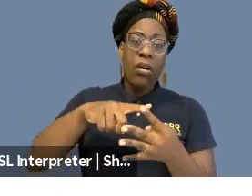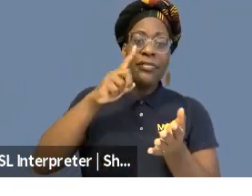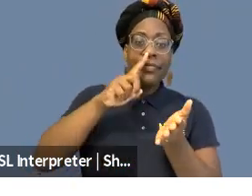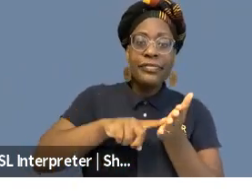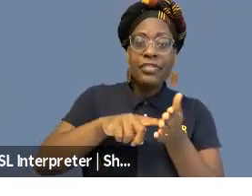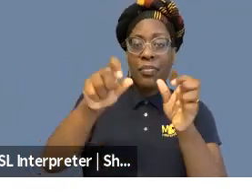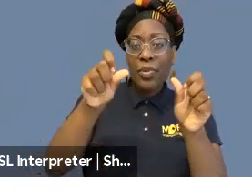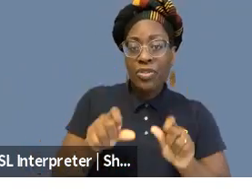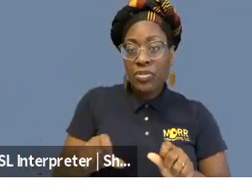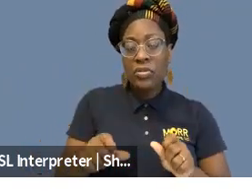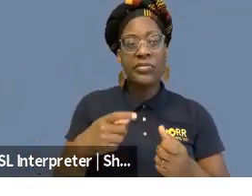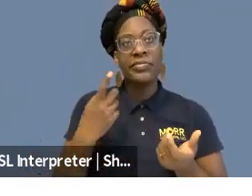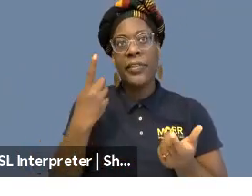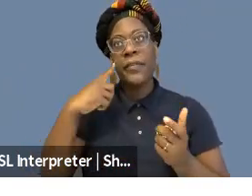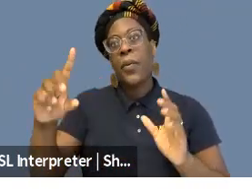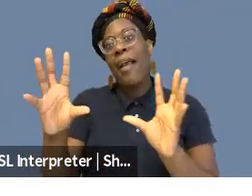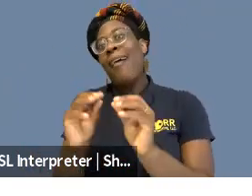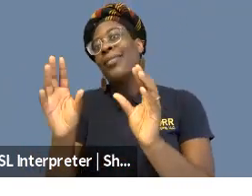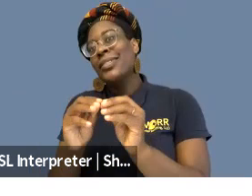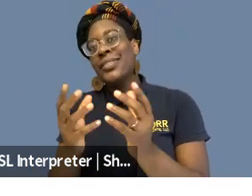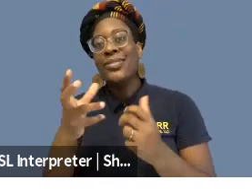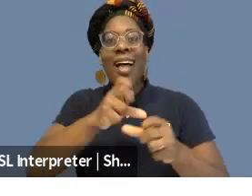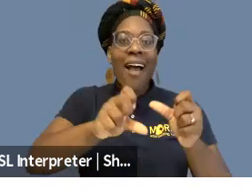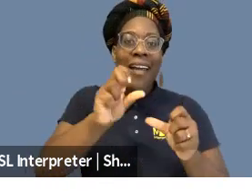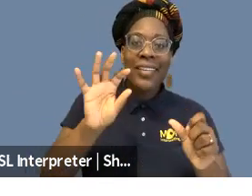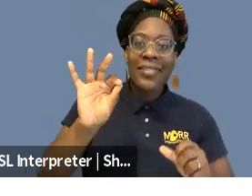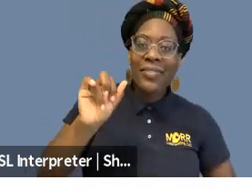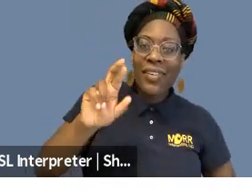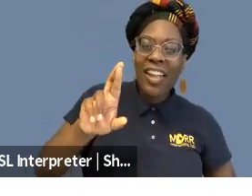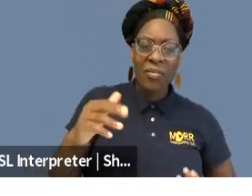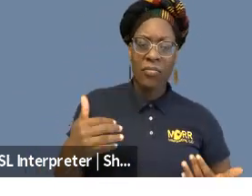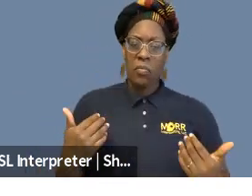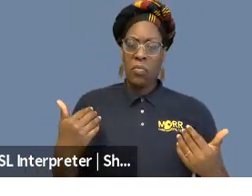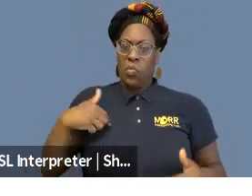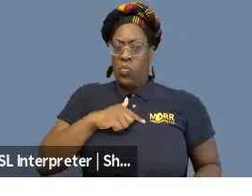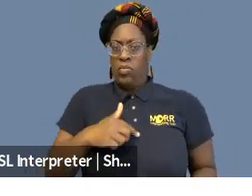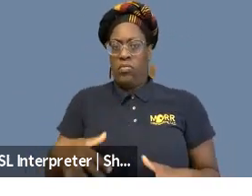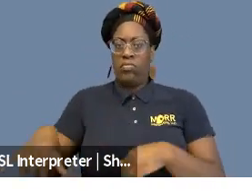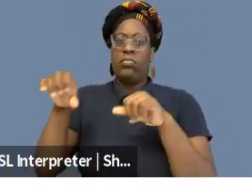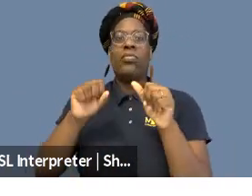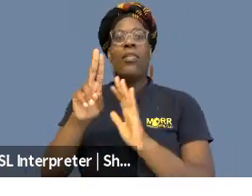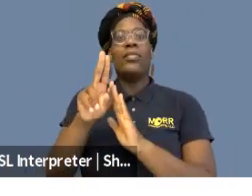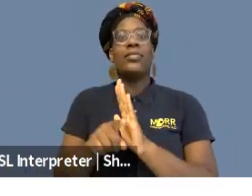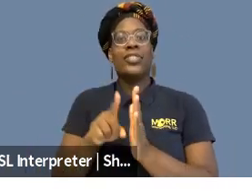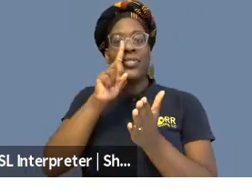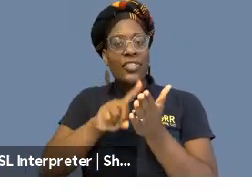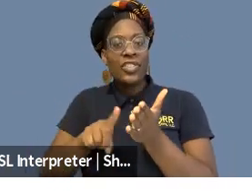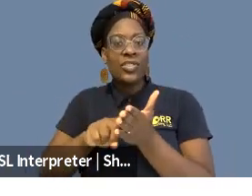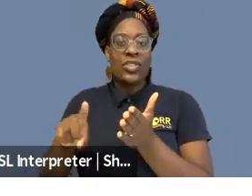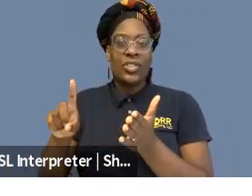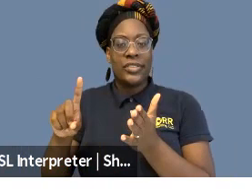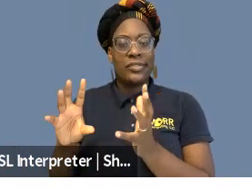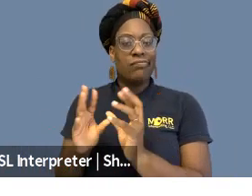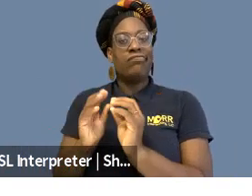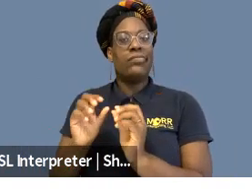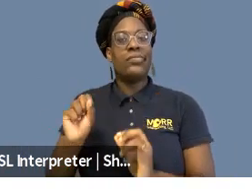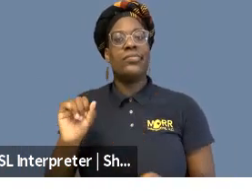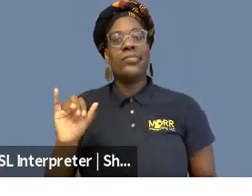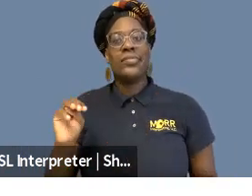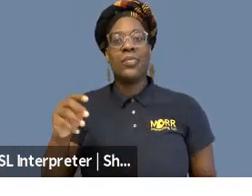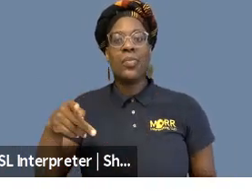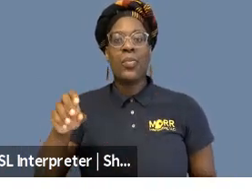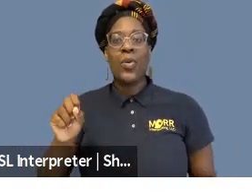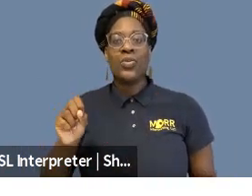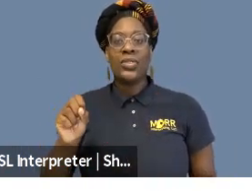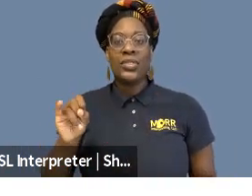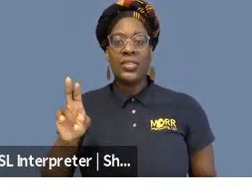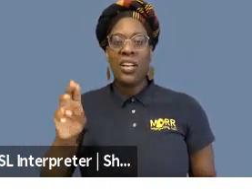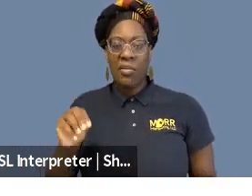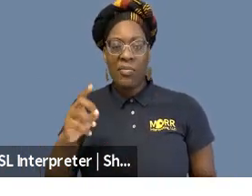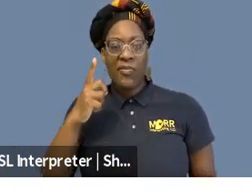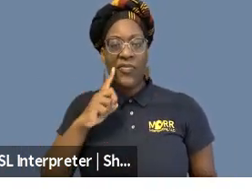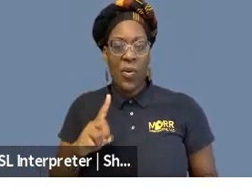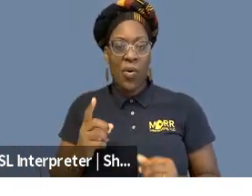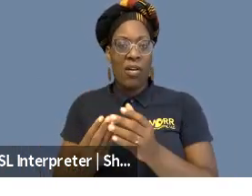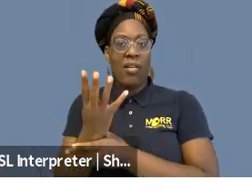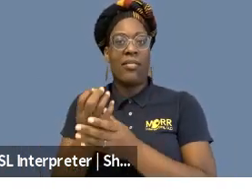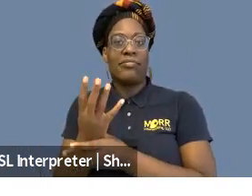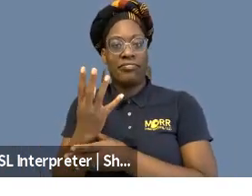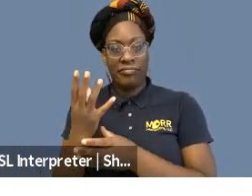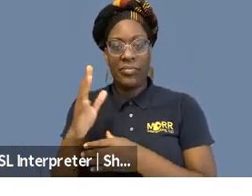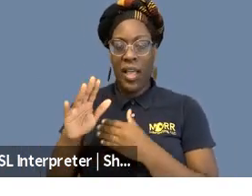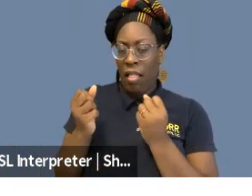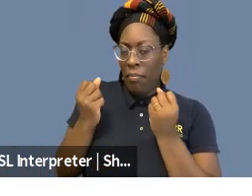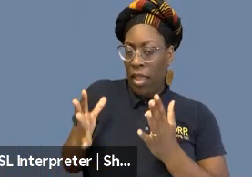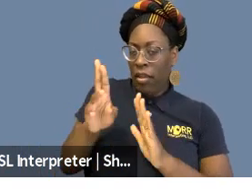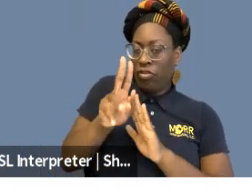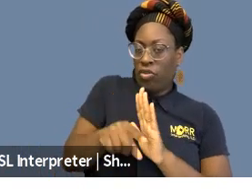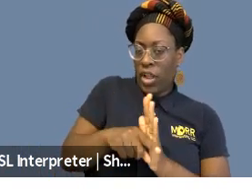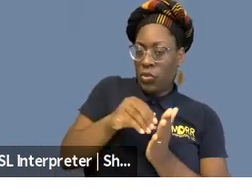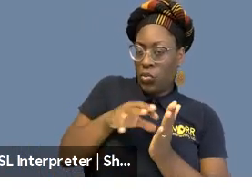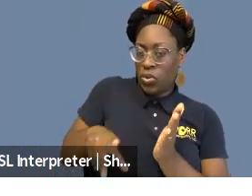(for conferences or science fairs), research or lab reports, oral presentations